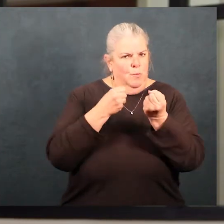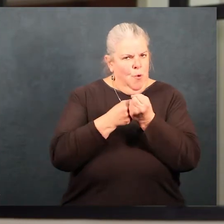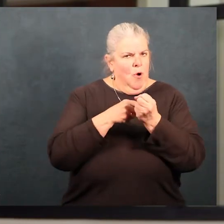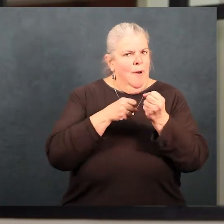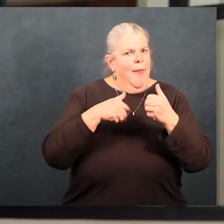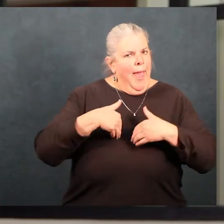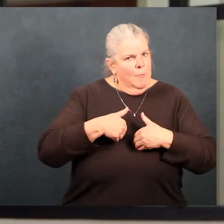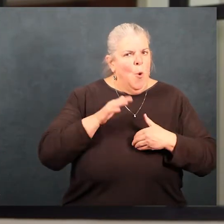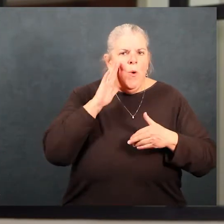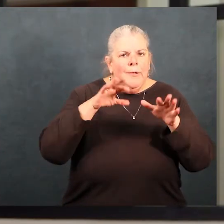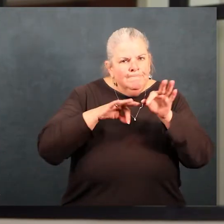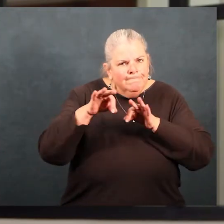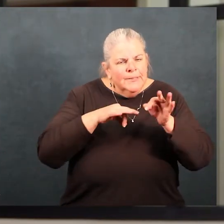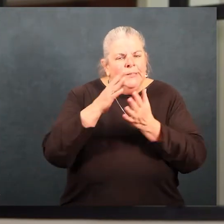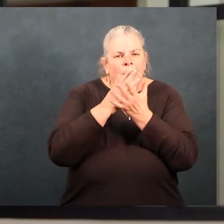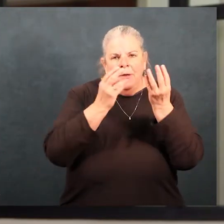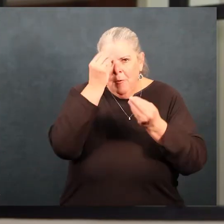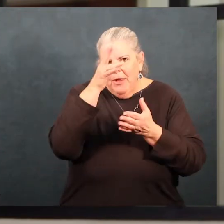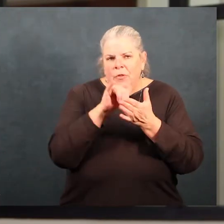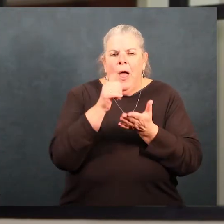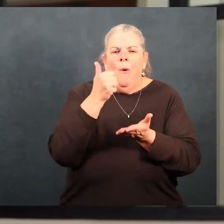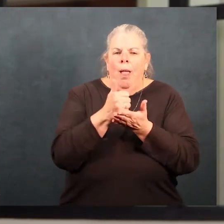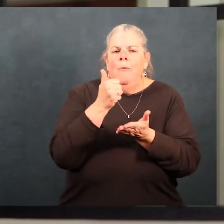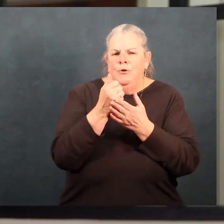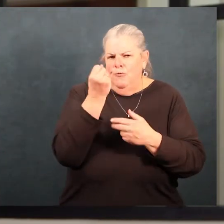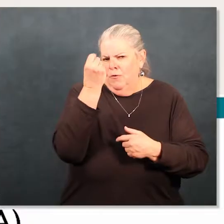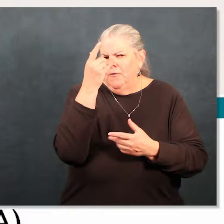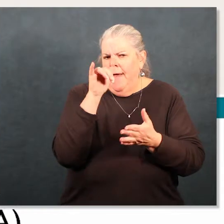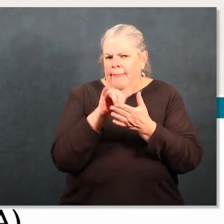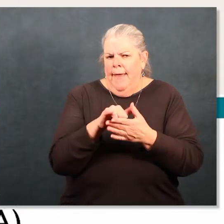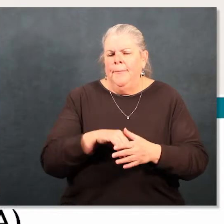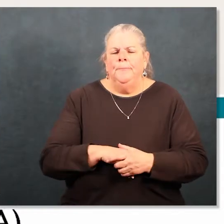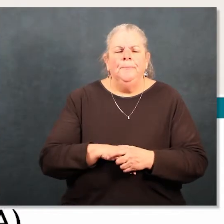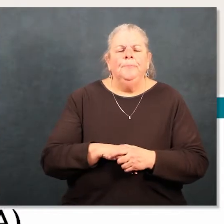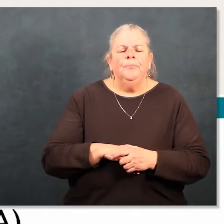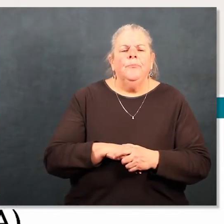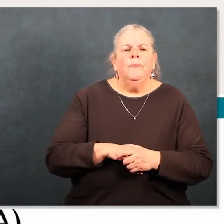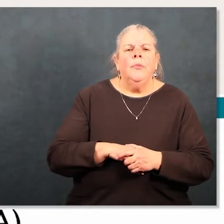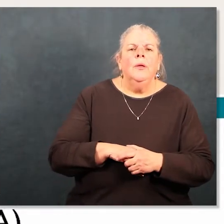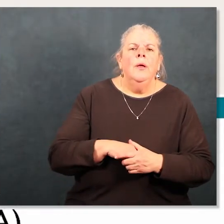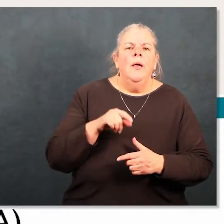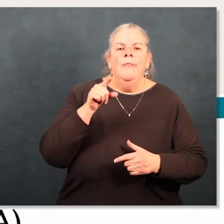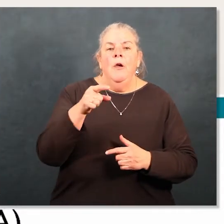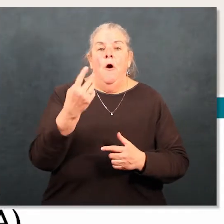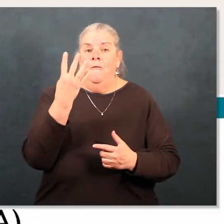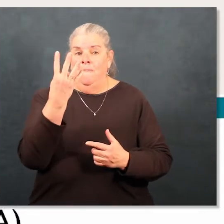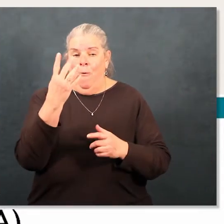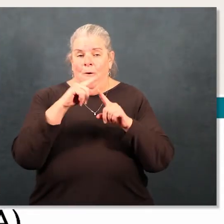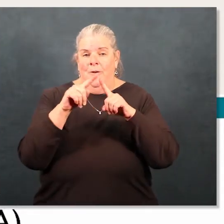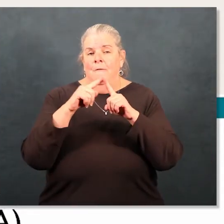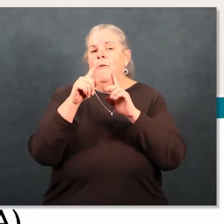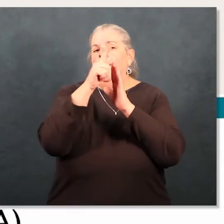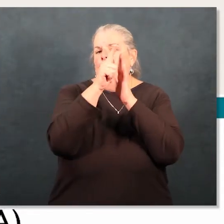that can help you navigate that. So there are four laws that protect the rights